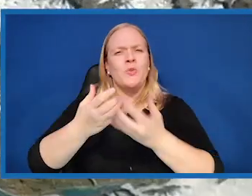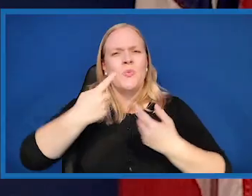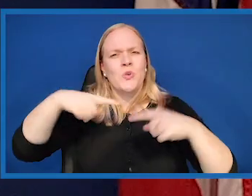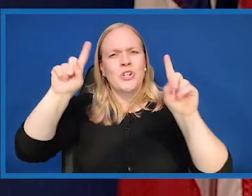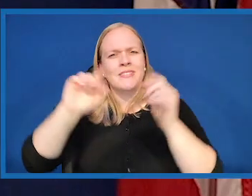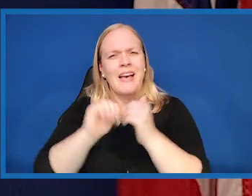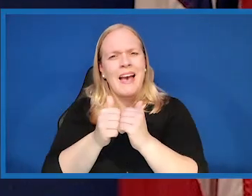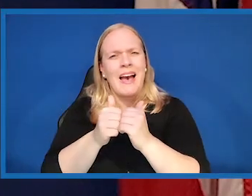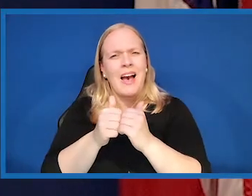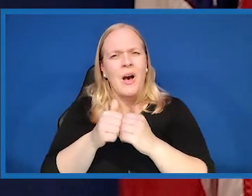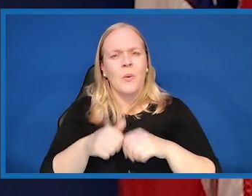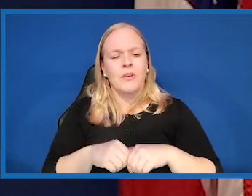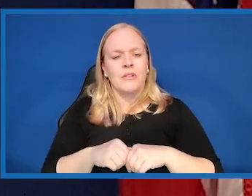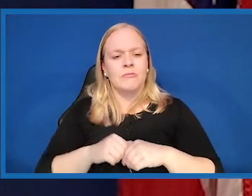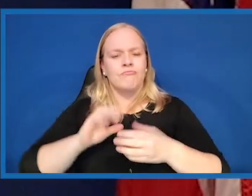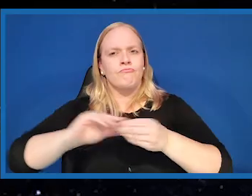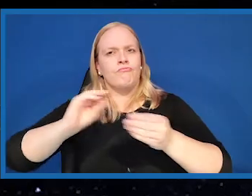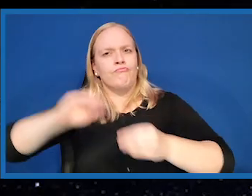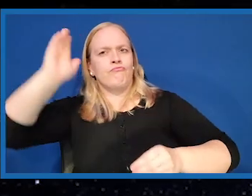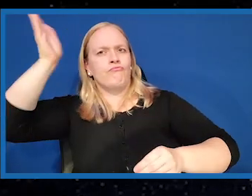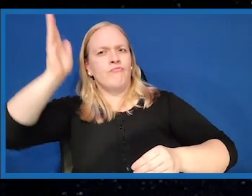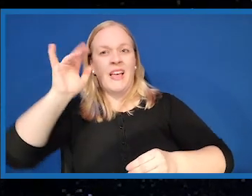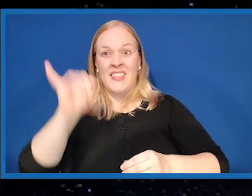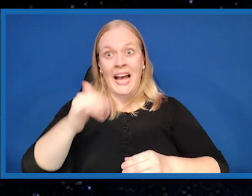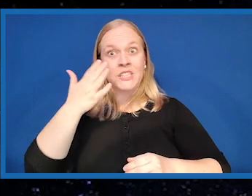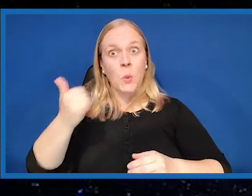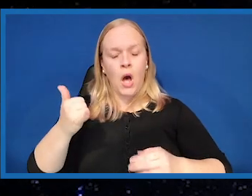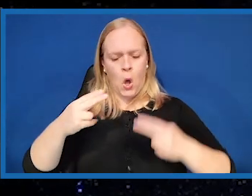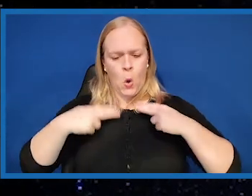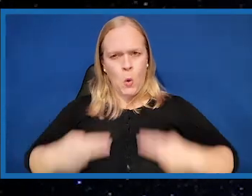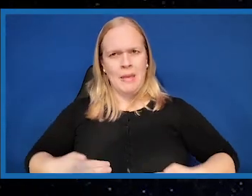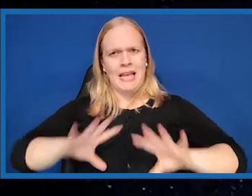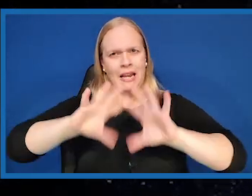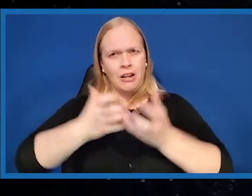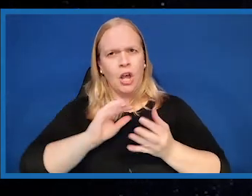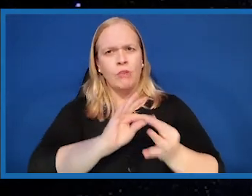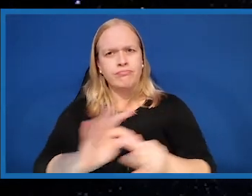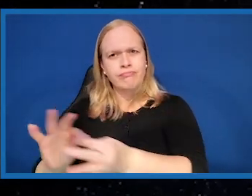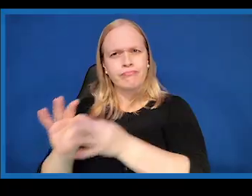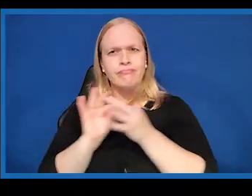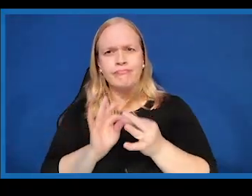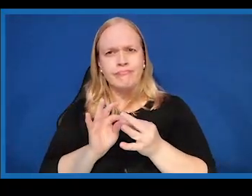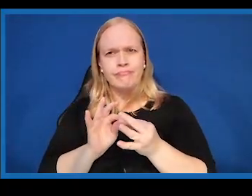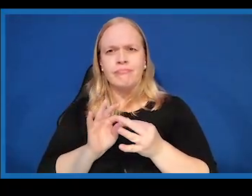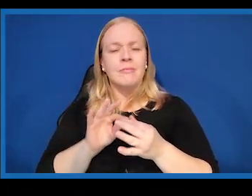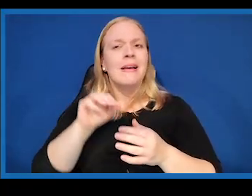NOT ONE AGENCY, NOT ONE COUNTRY, NOT ONE CONTINENT,